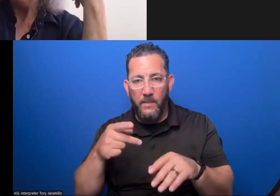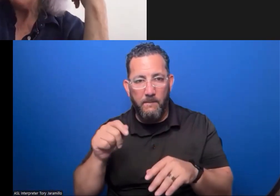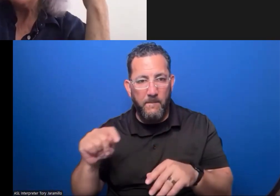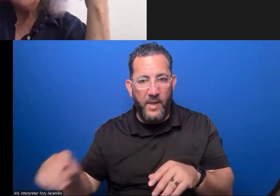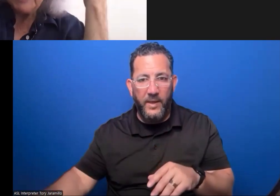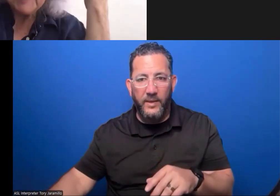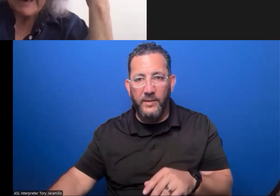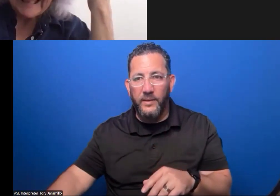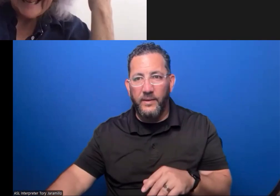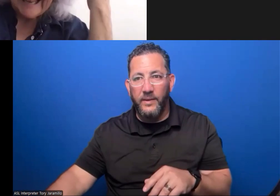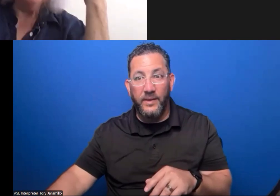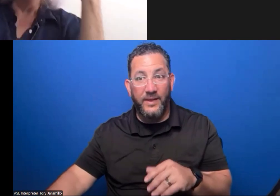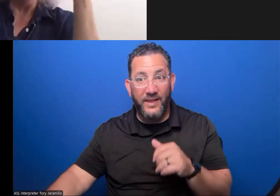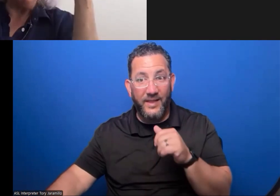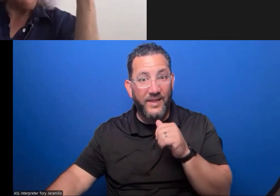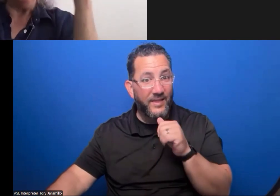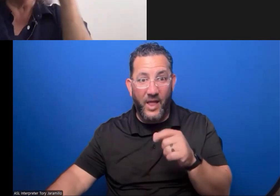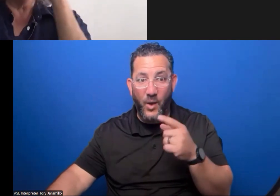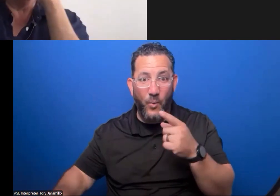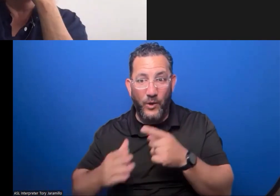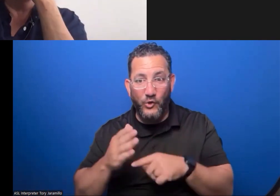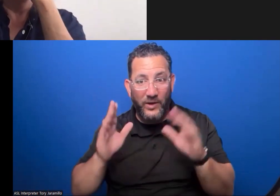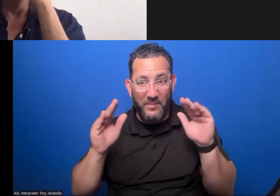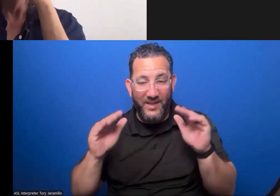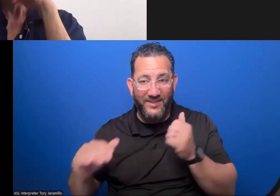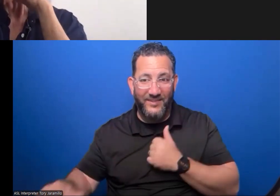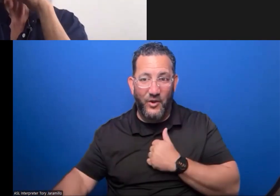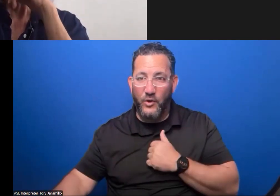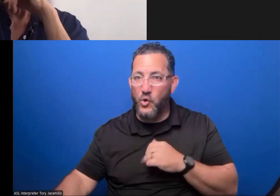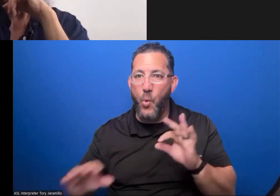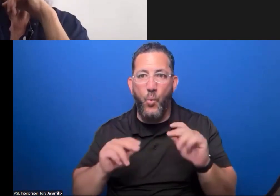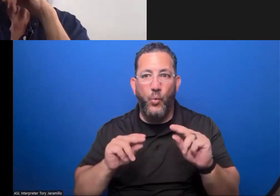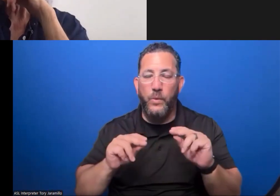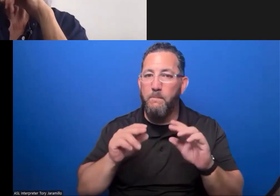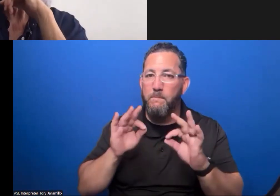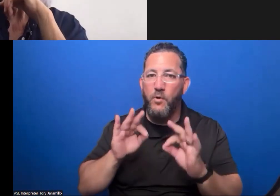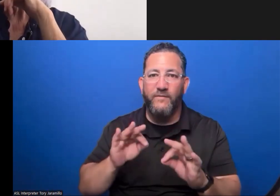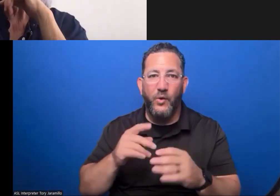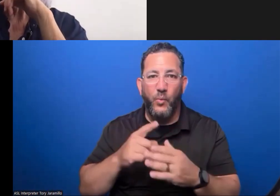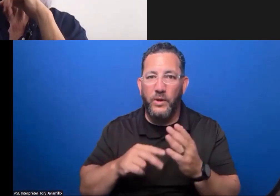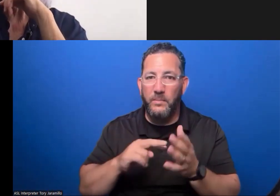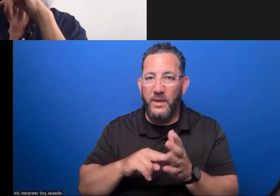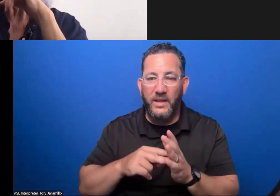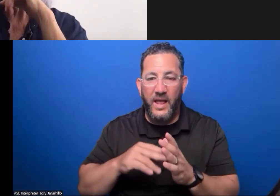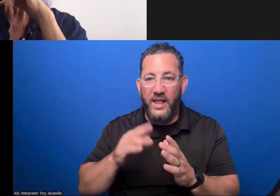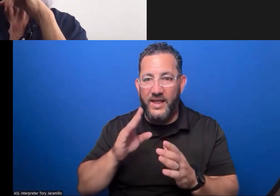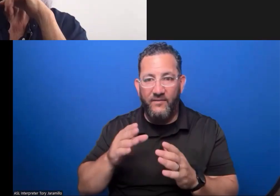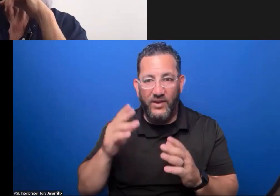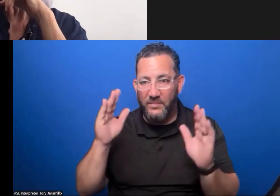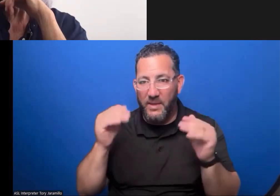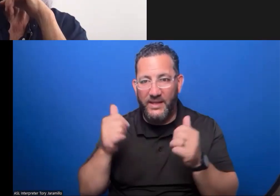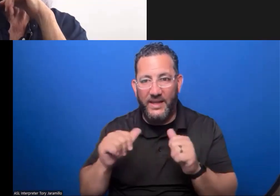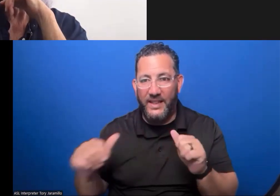Pat Boyle: Not what you were expecting. Sorry! Janel Preston: It was perfect. What do you mean? I'm not. I'm never expecting anything